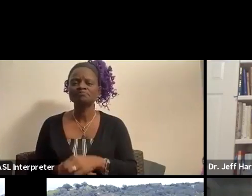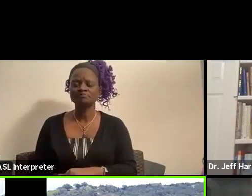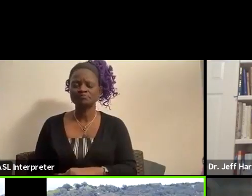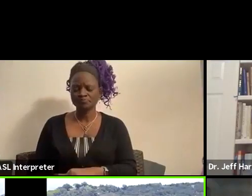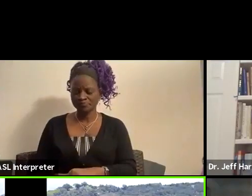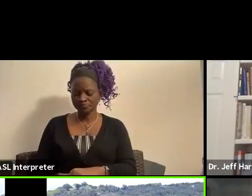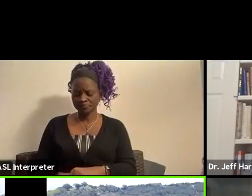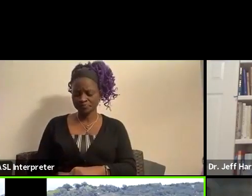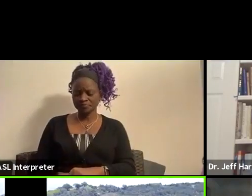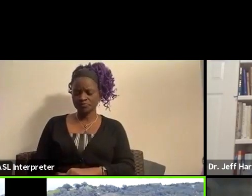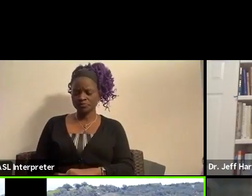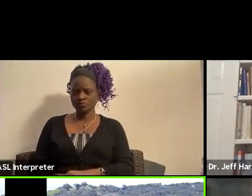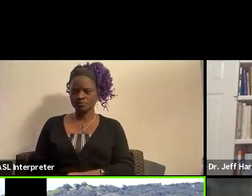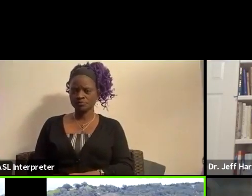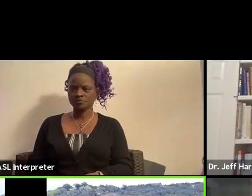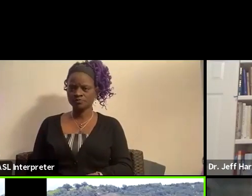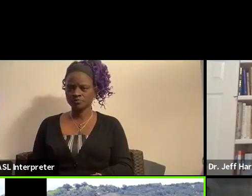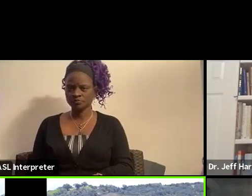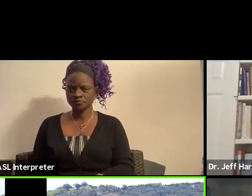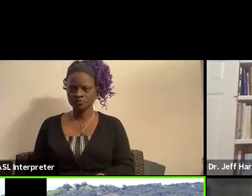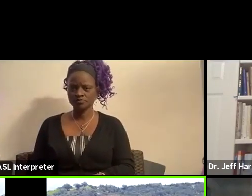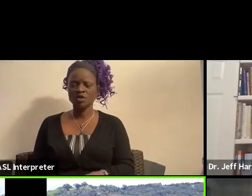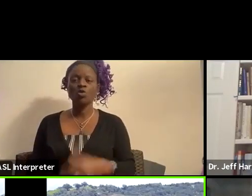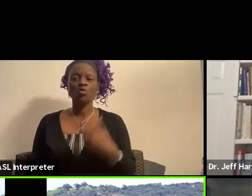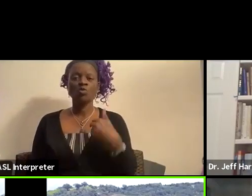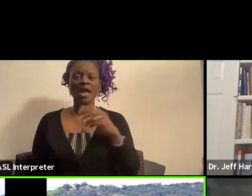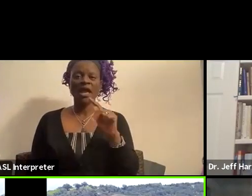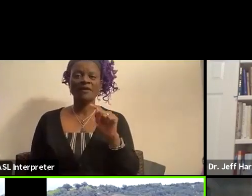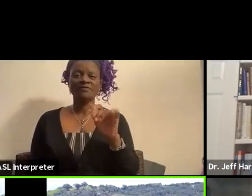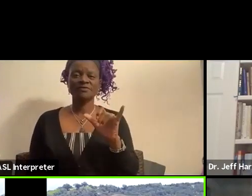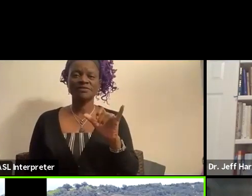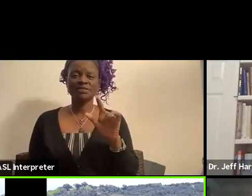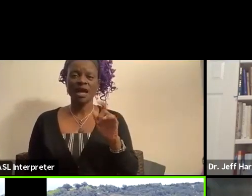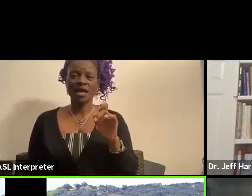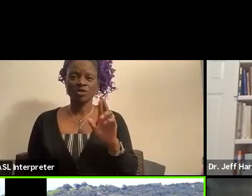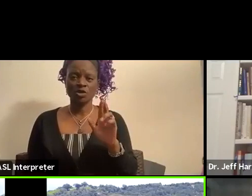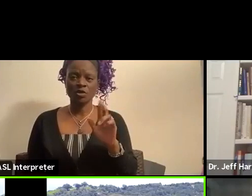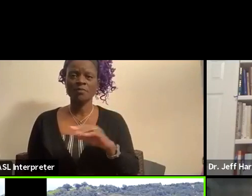OK, let's go to Tyler Sylvere, the Democrat Tyler.